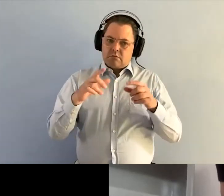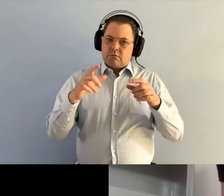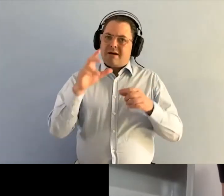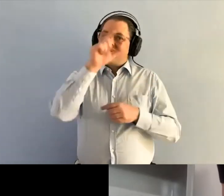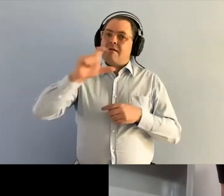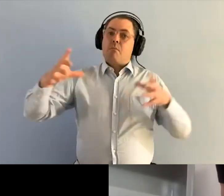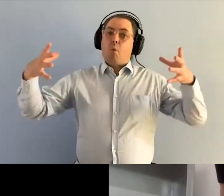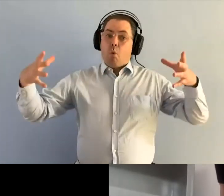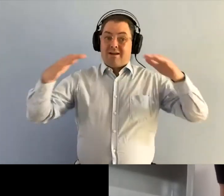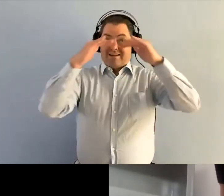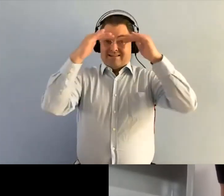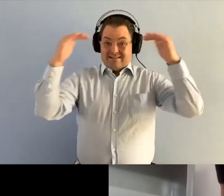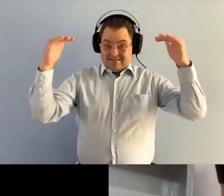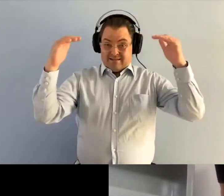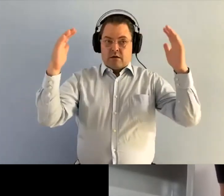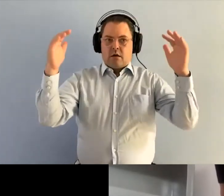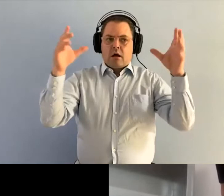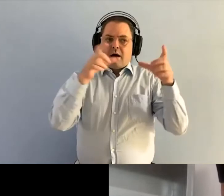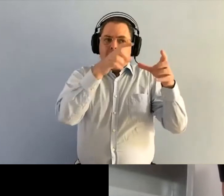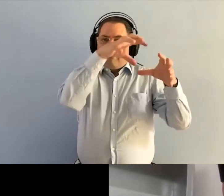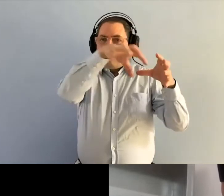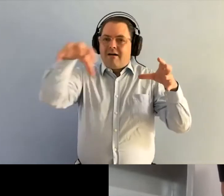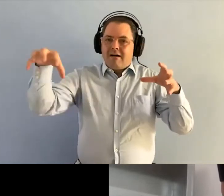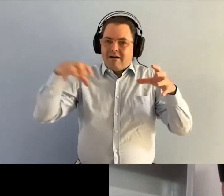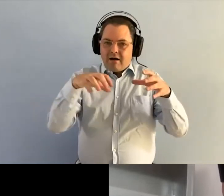and we have mobilized various OPDs